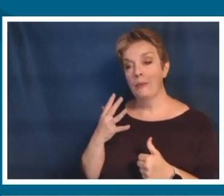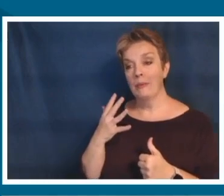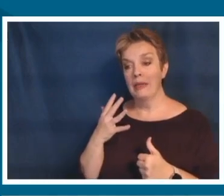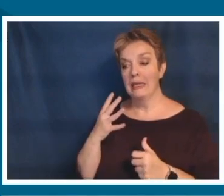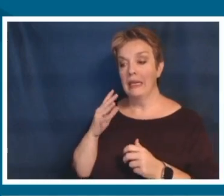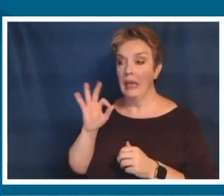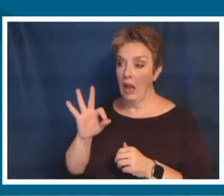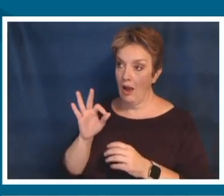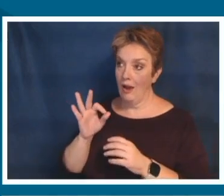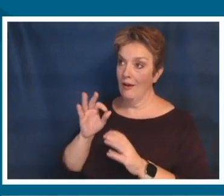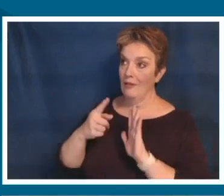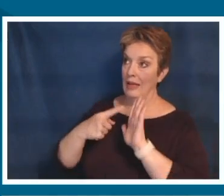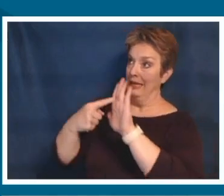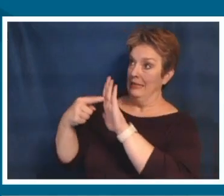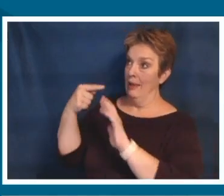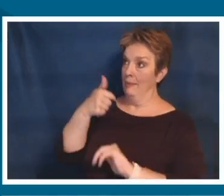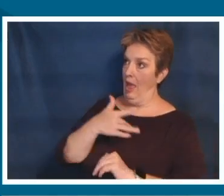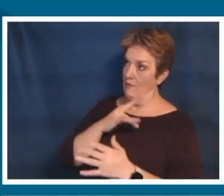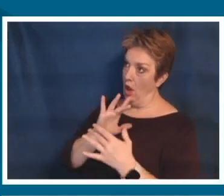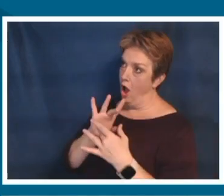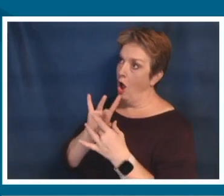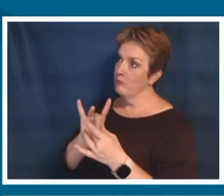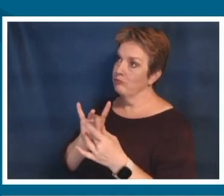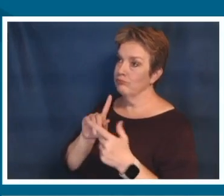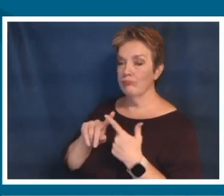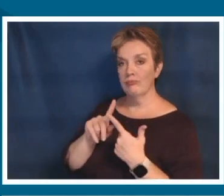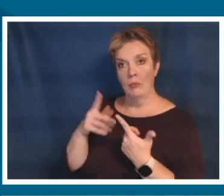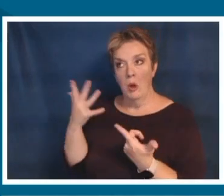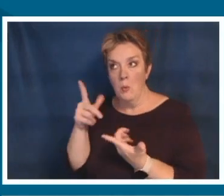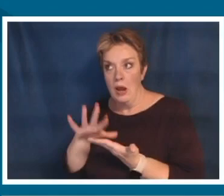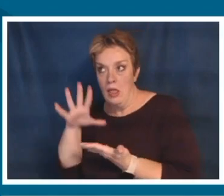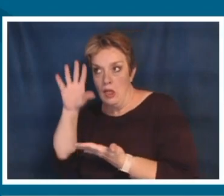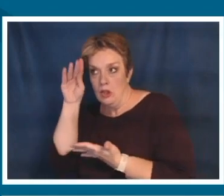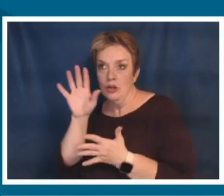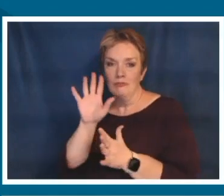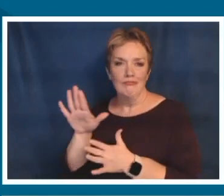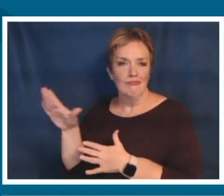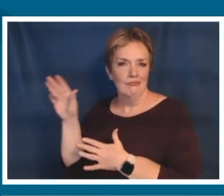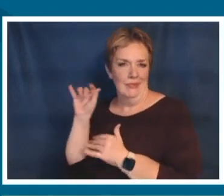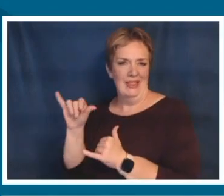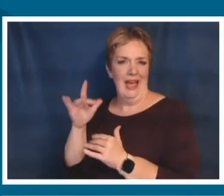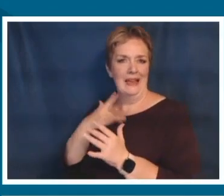that kind of thing this was more about the